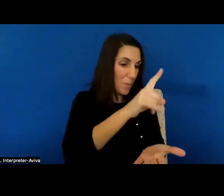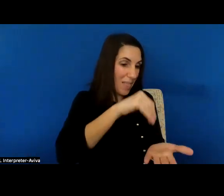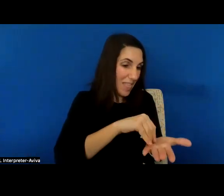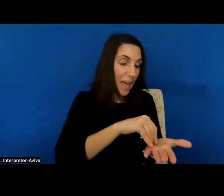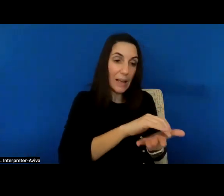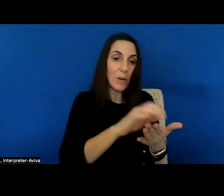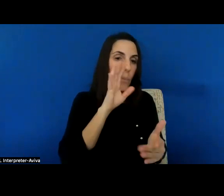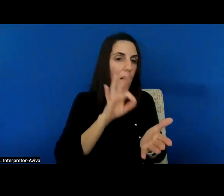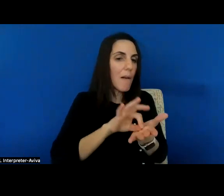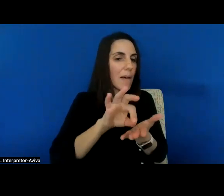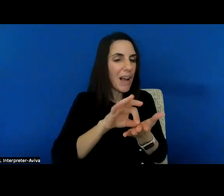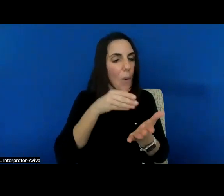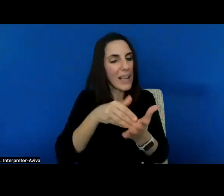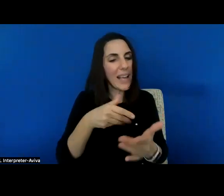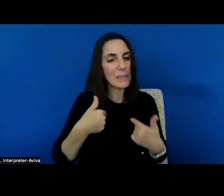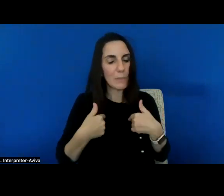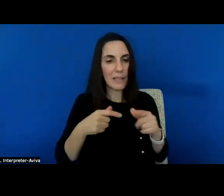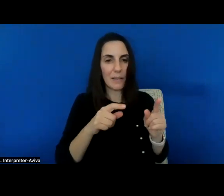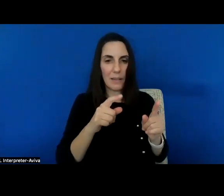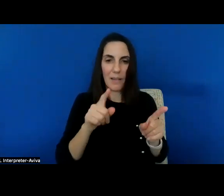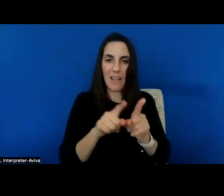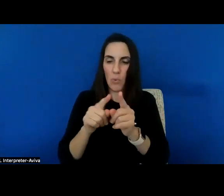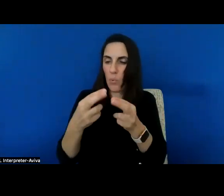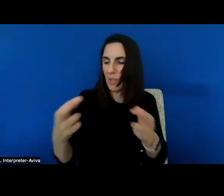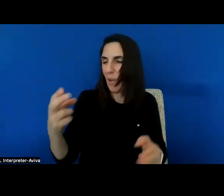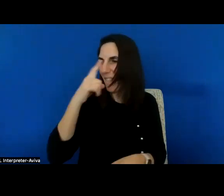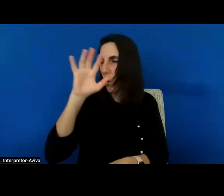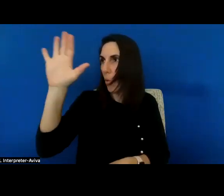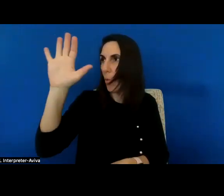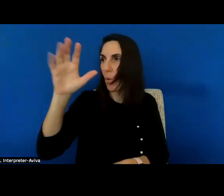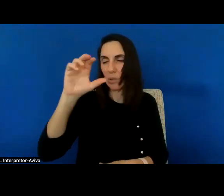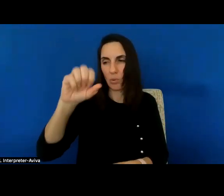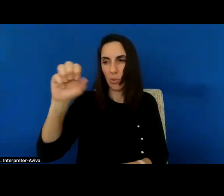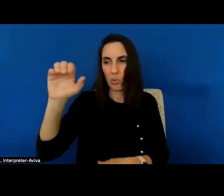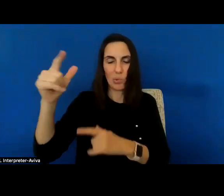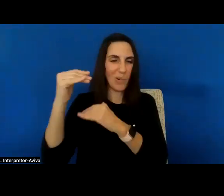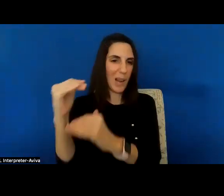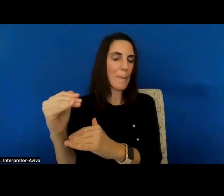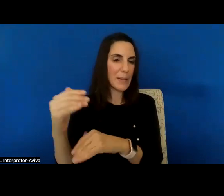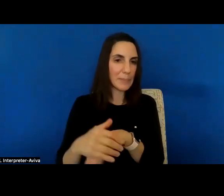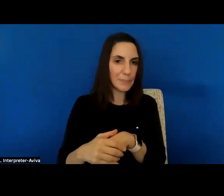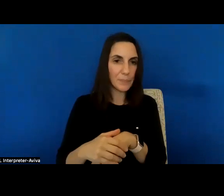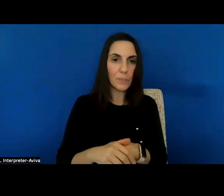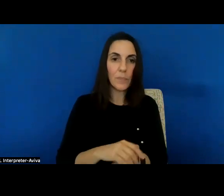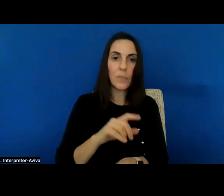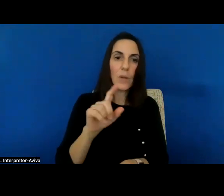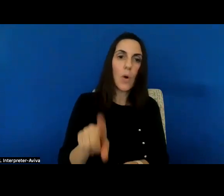me as a resource for social security purposes only for individuals on SSR.